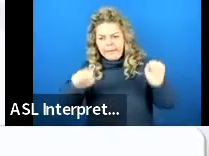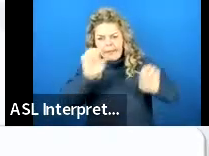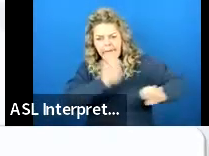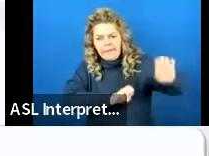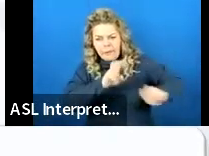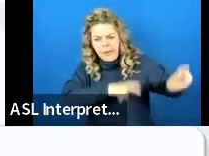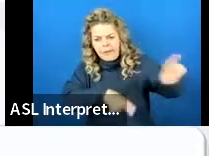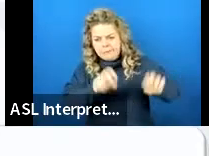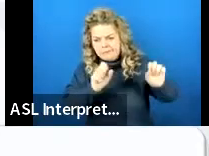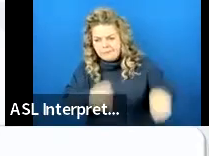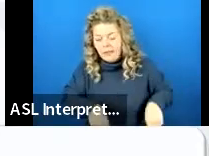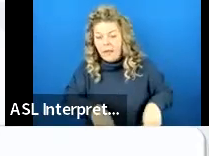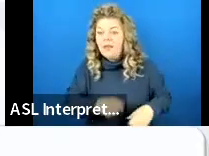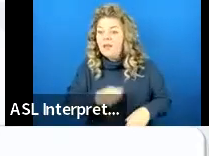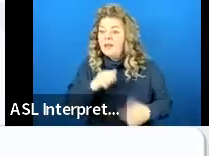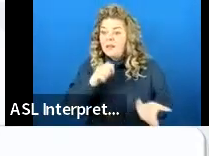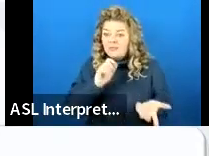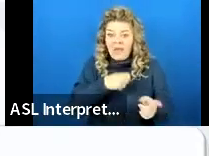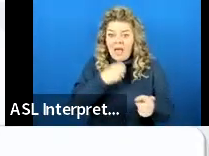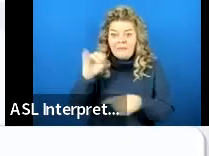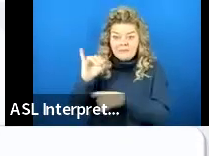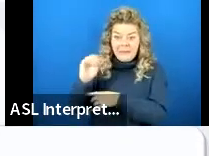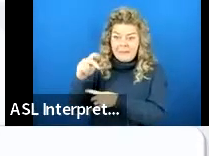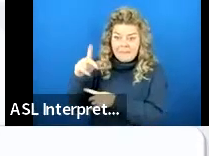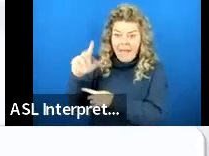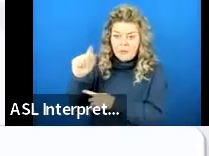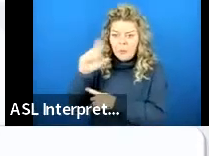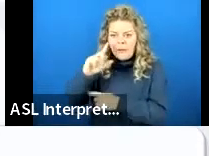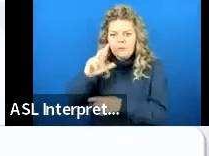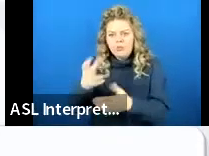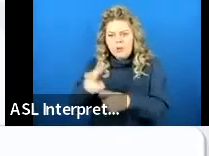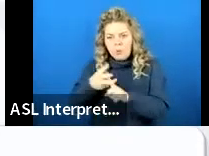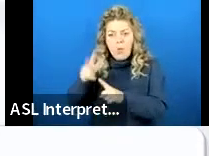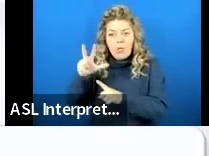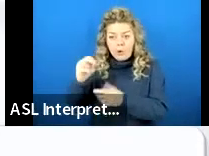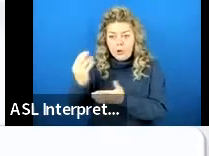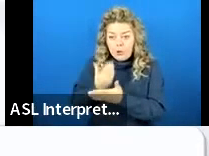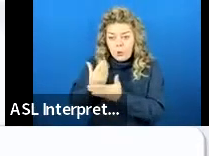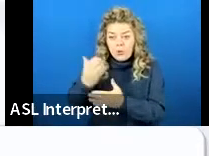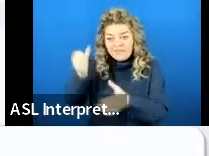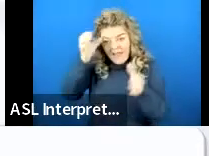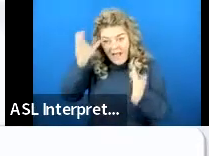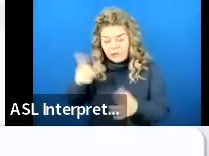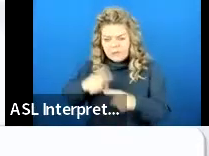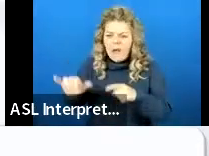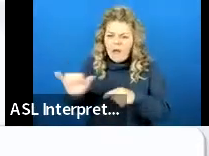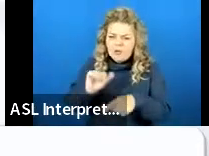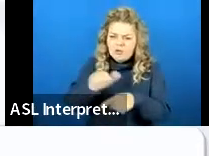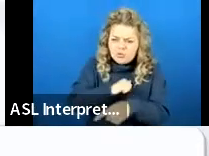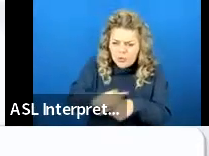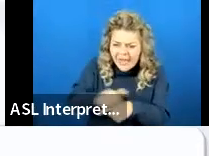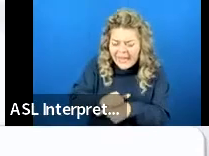impact not only seeks to recruit 30 new scholars, but to also train and develop a an accomplished pool of senior faculty